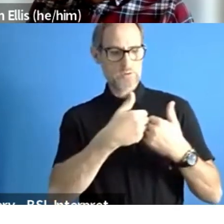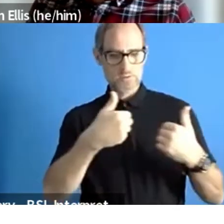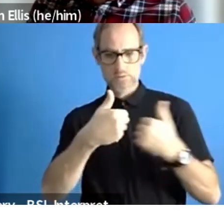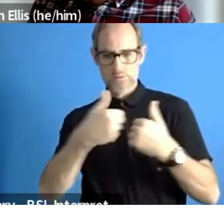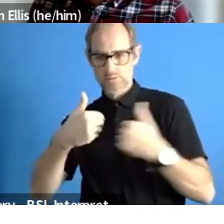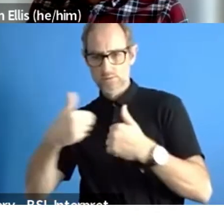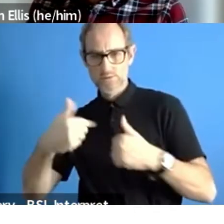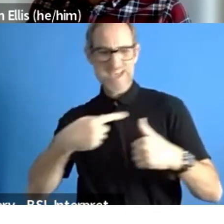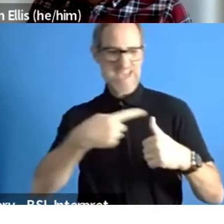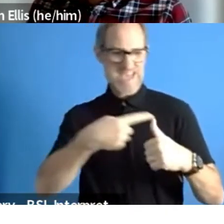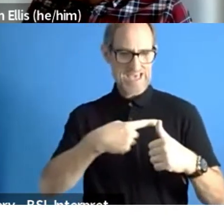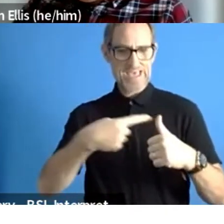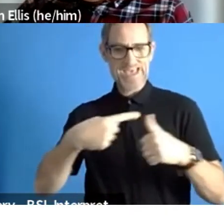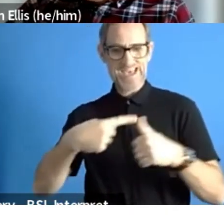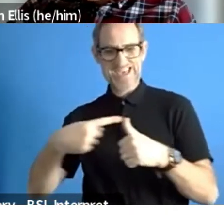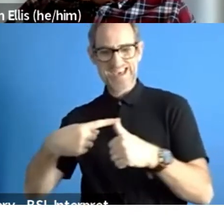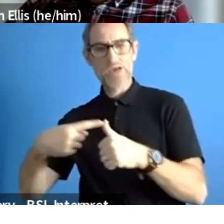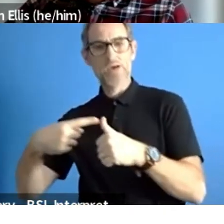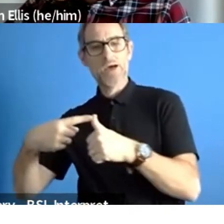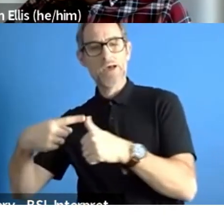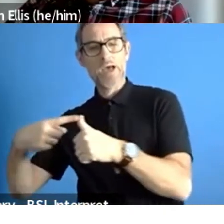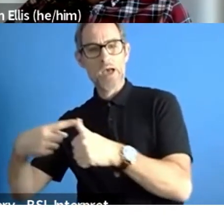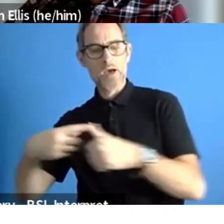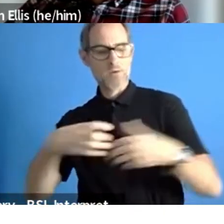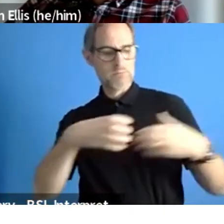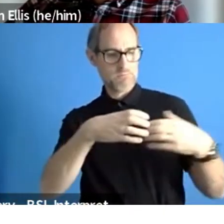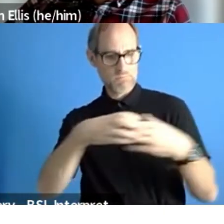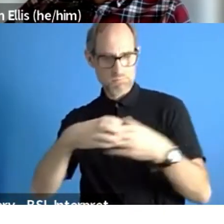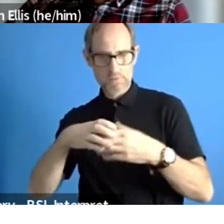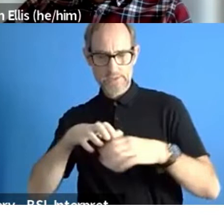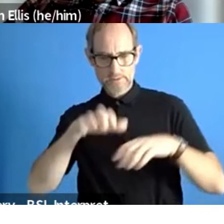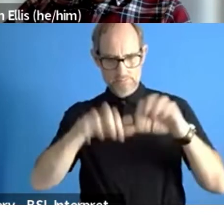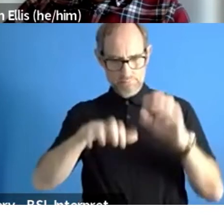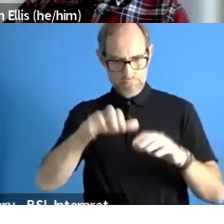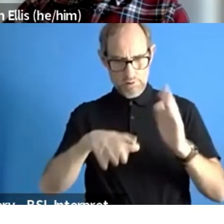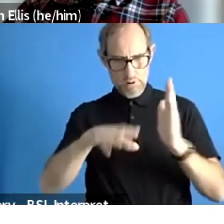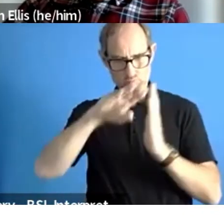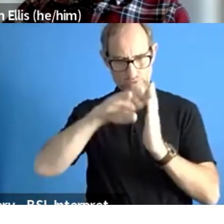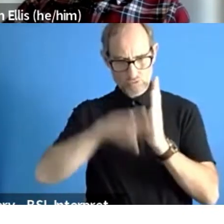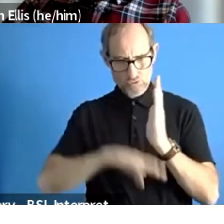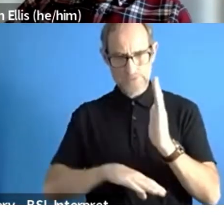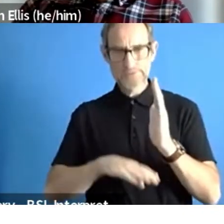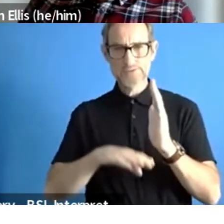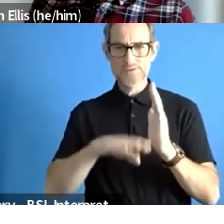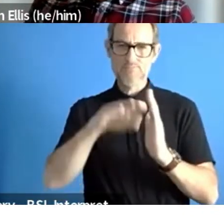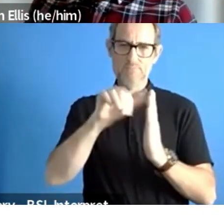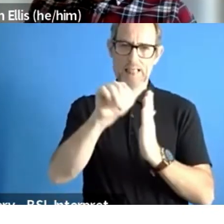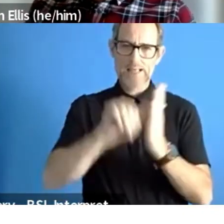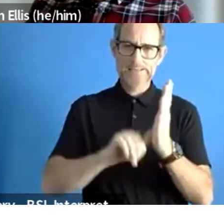AAA and created a prioritised list. Next slide, please. So all the issues